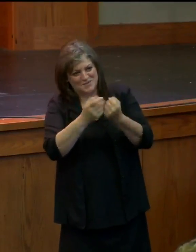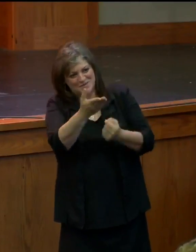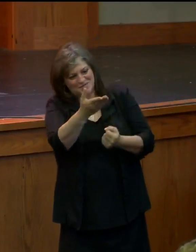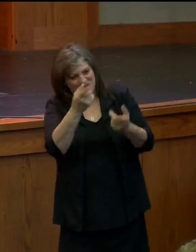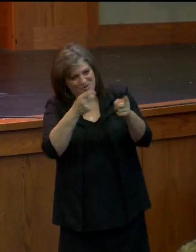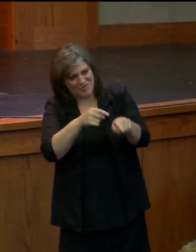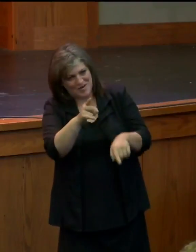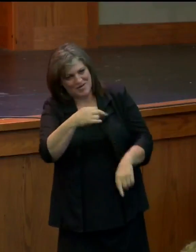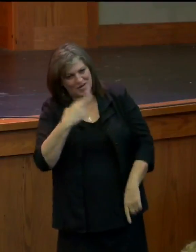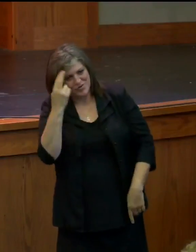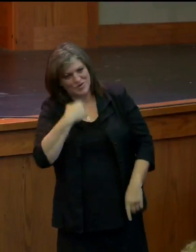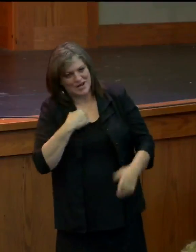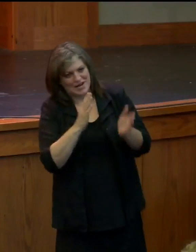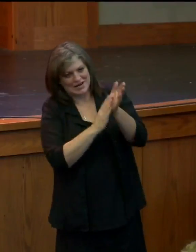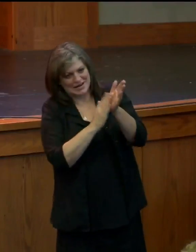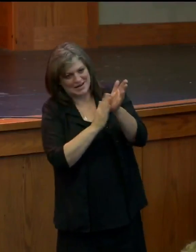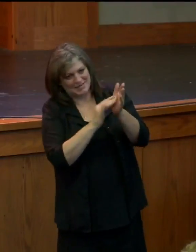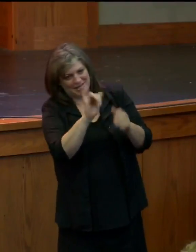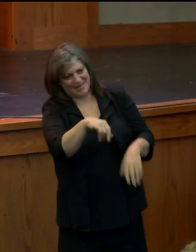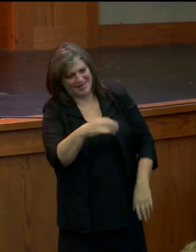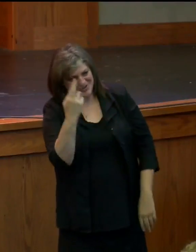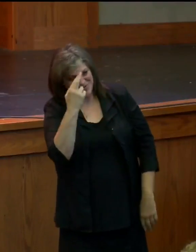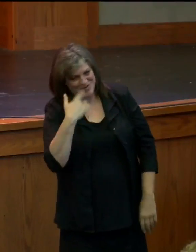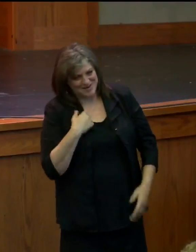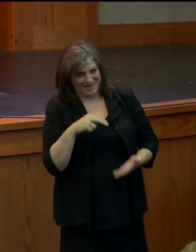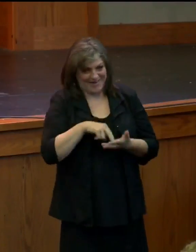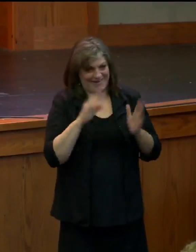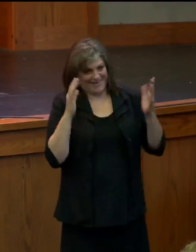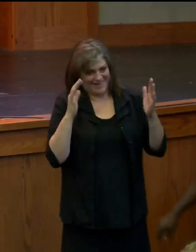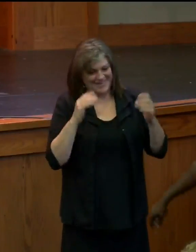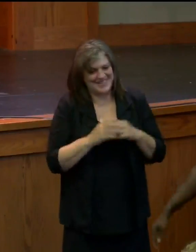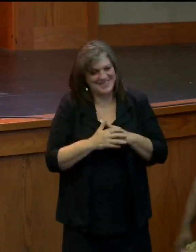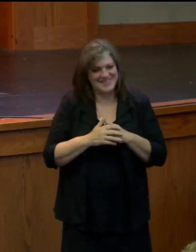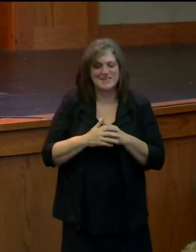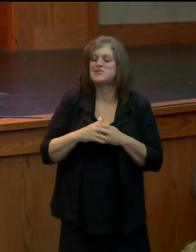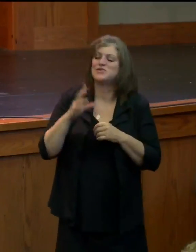THAT'S WHY I STAND UP AND CLAP LIKE THIS.